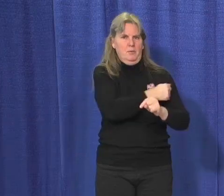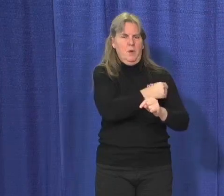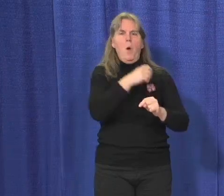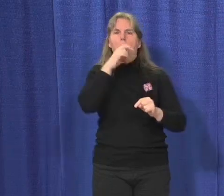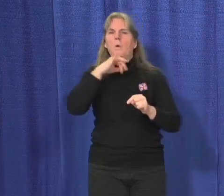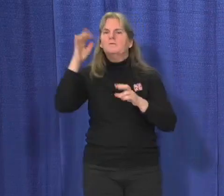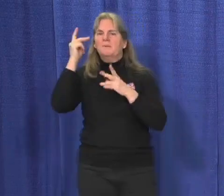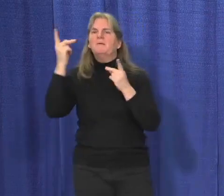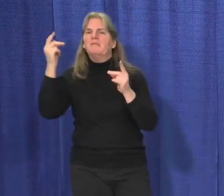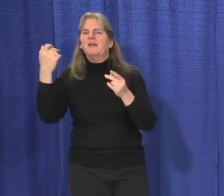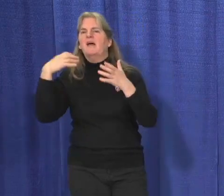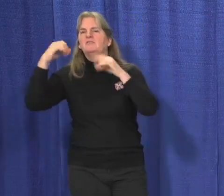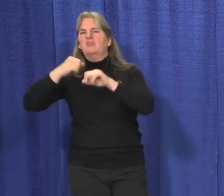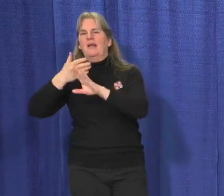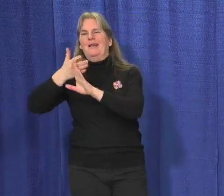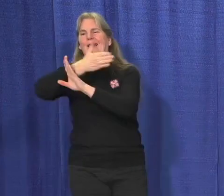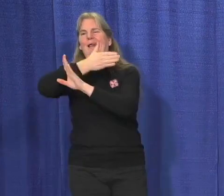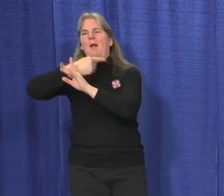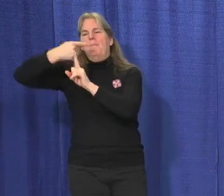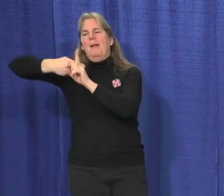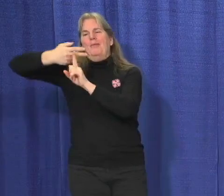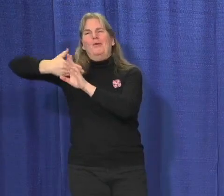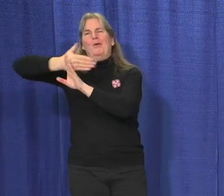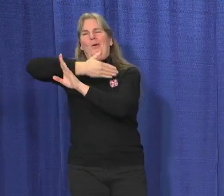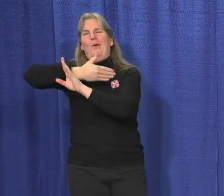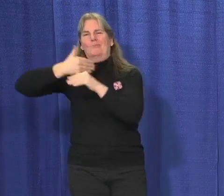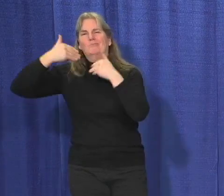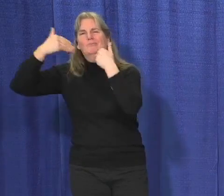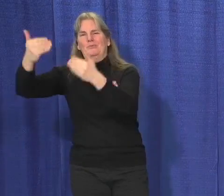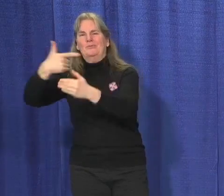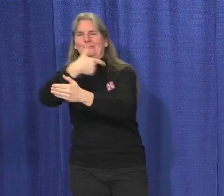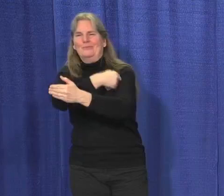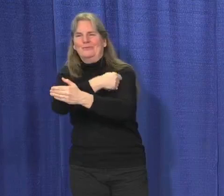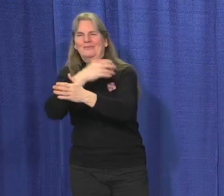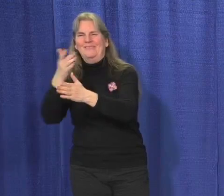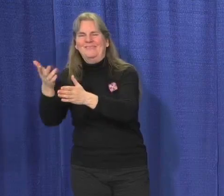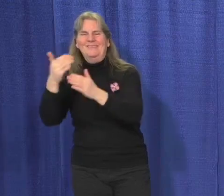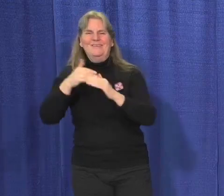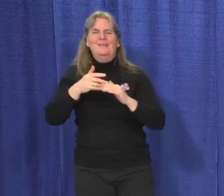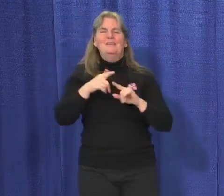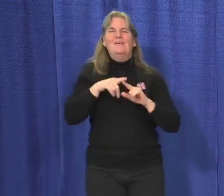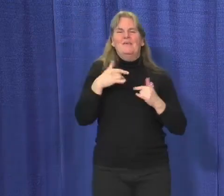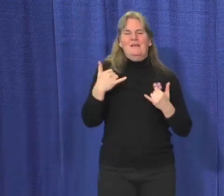older people have had more time to come forward so we are still